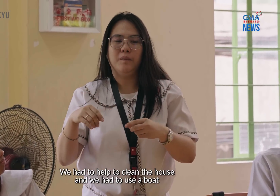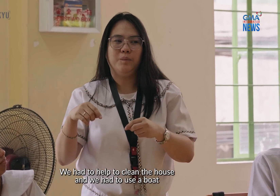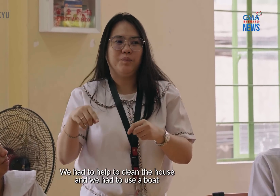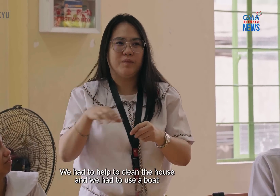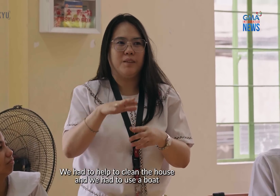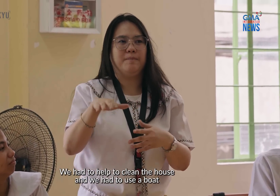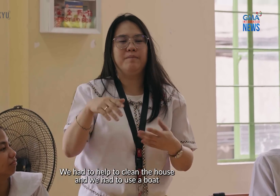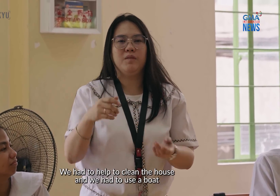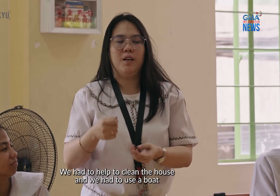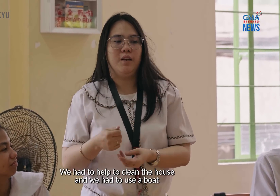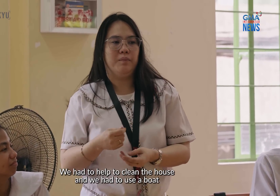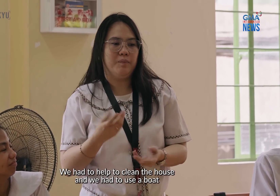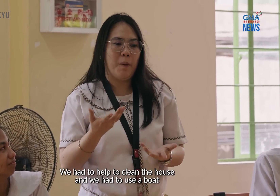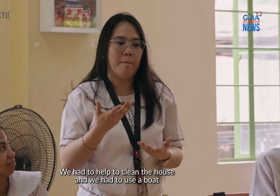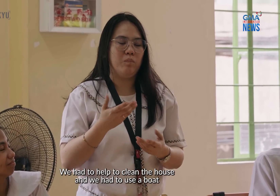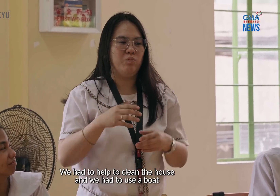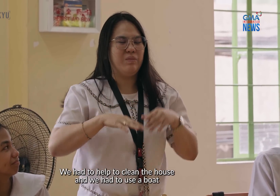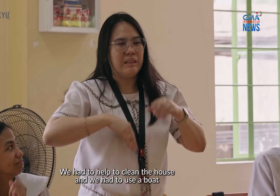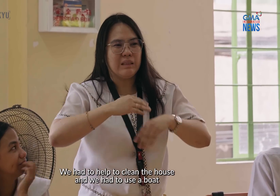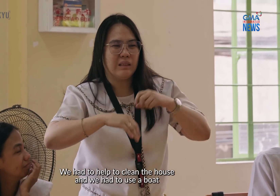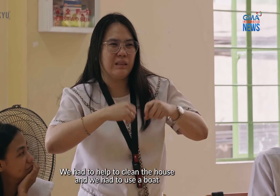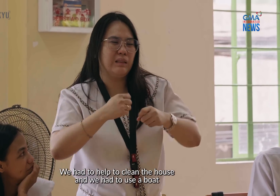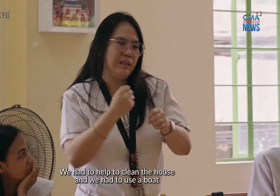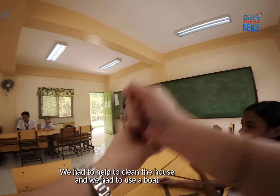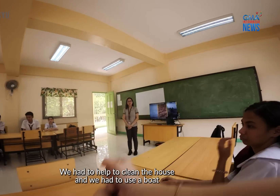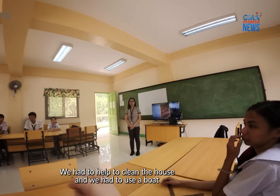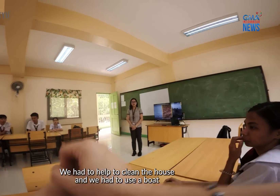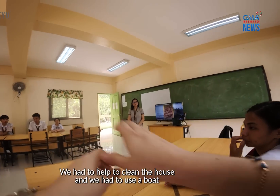because of a strong typhoon.